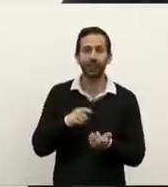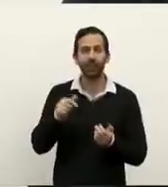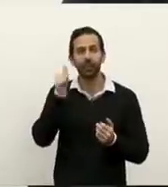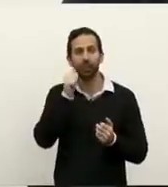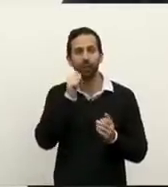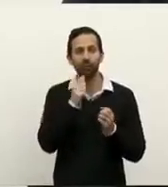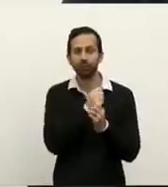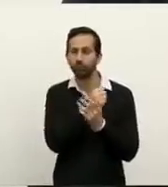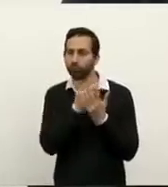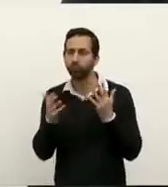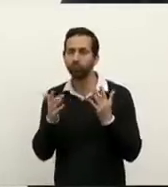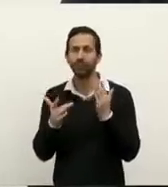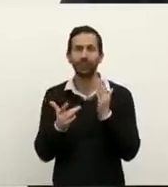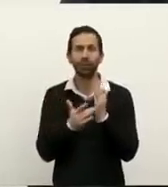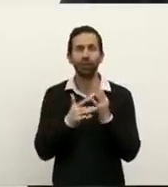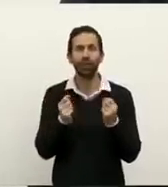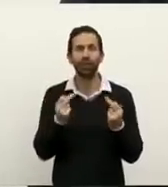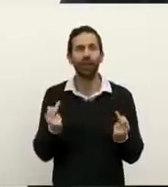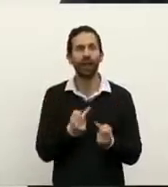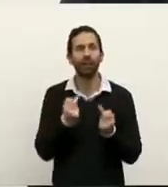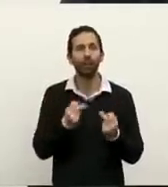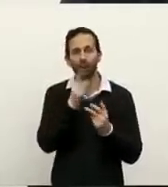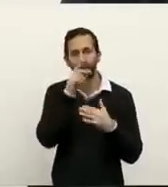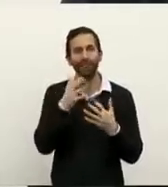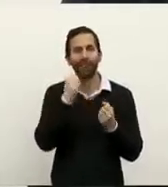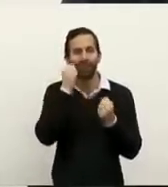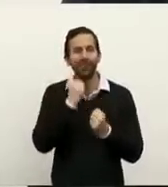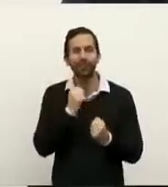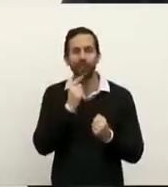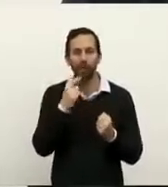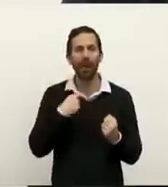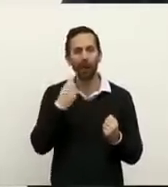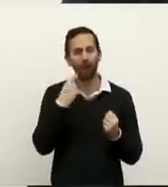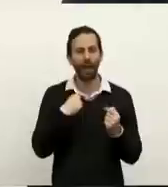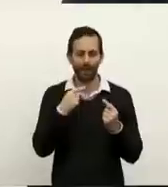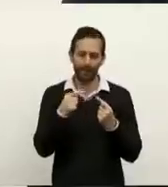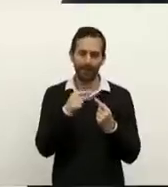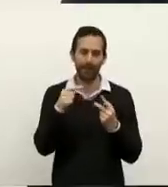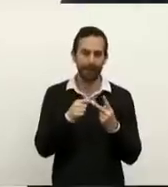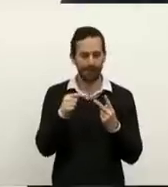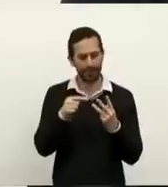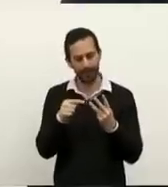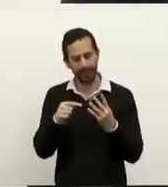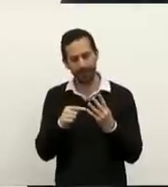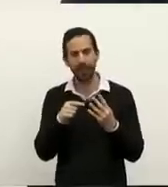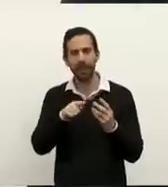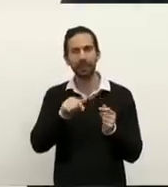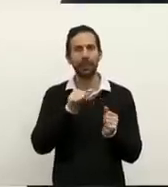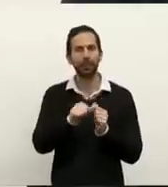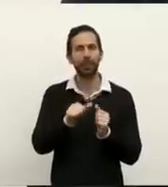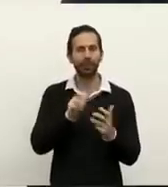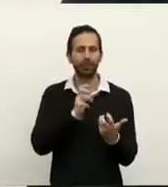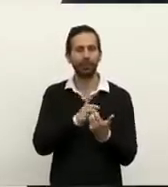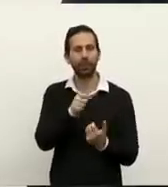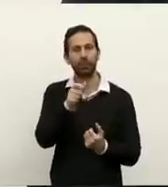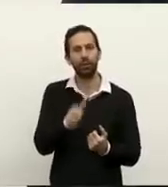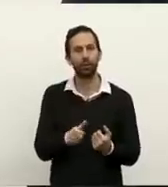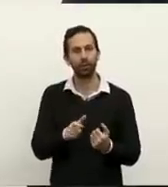They know the range of technologies that are available. They can give evidence that says we looked at these items, this is the best one that's going to meet this person's needs.